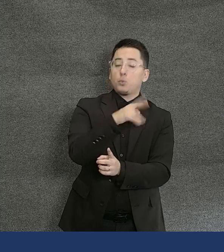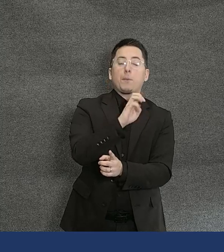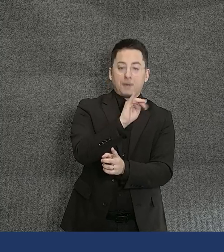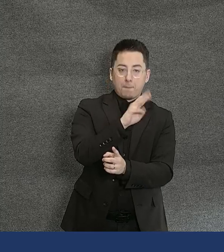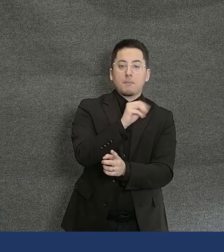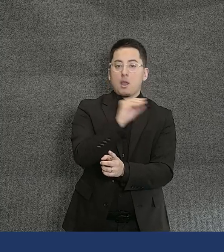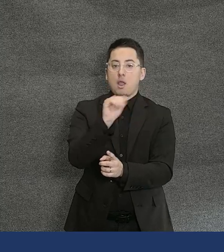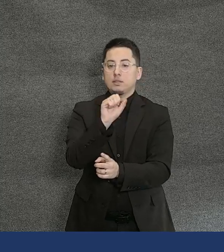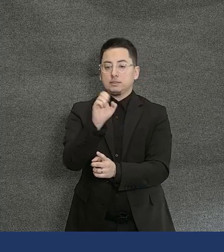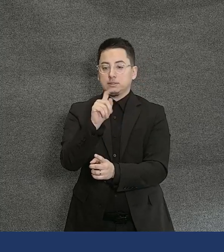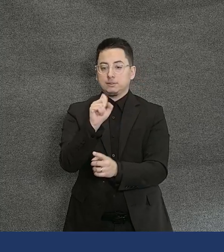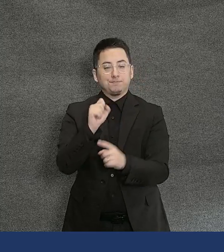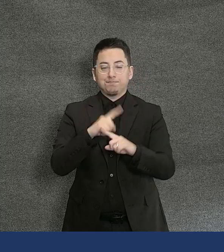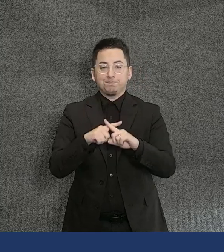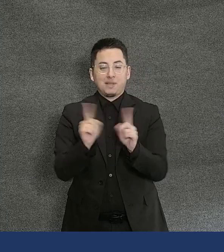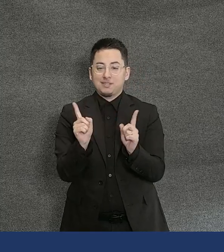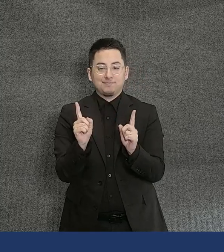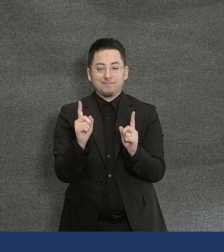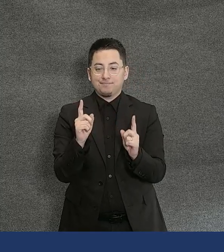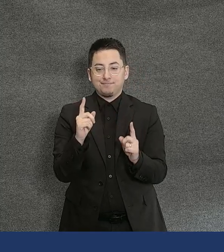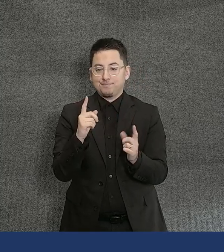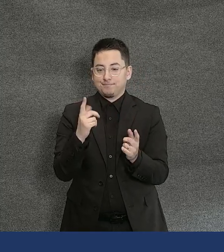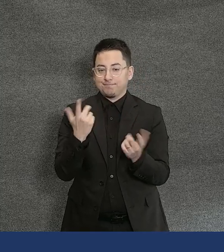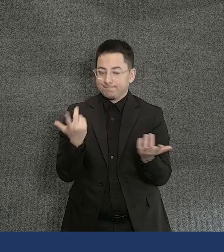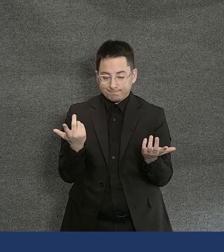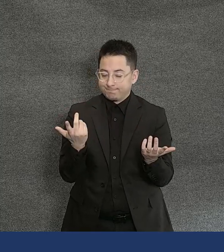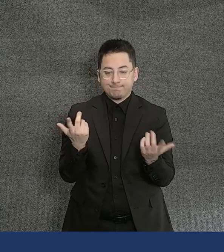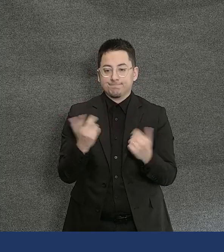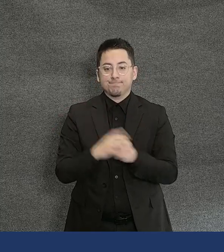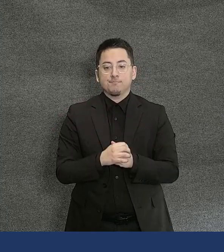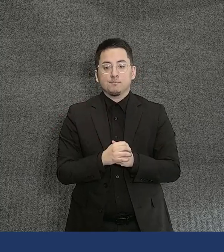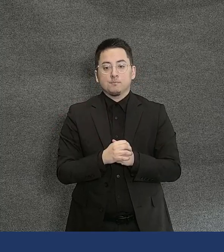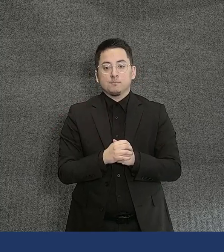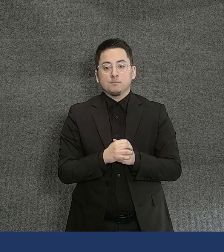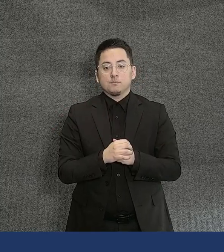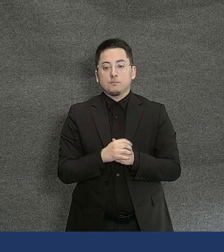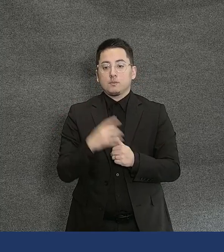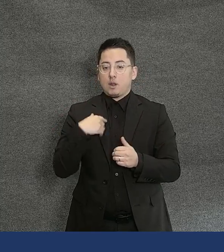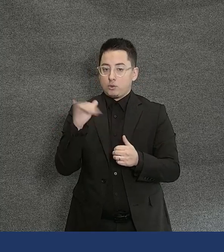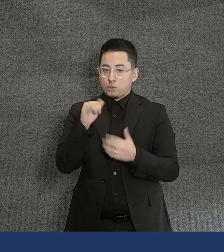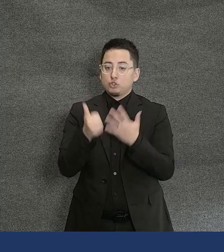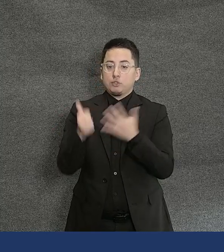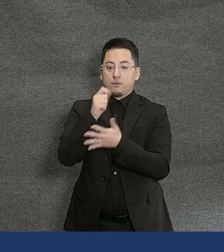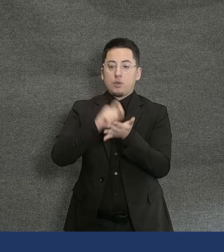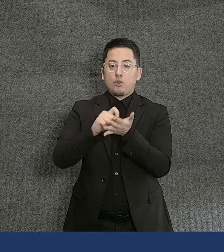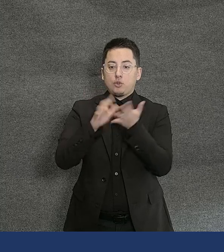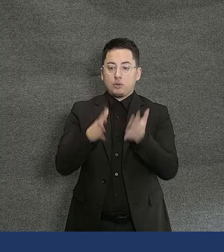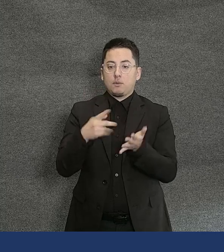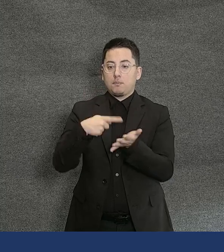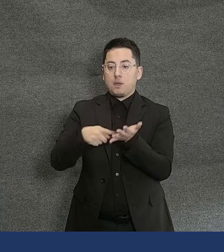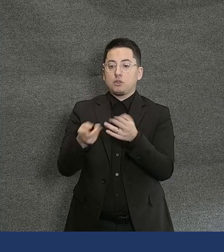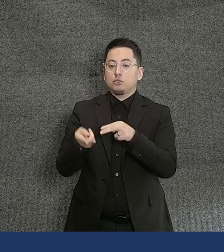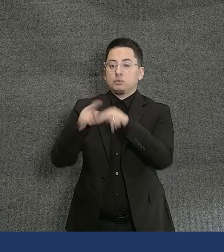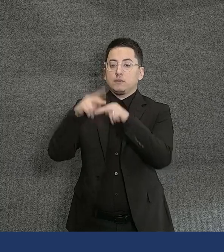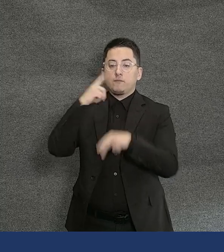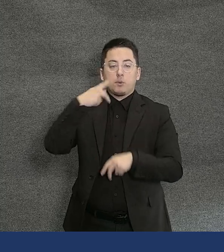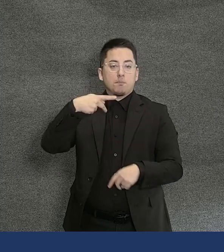for PCAs in the last biennium. That was the largest that has ever happened. I was also a direct support worker for 19 years,